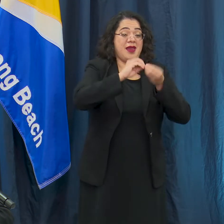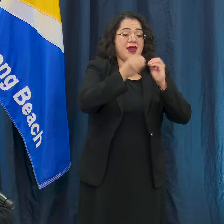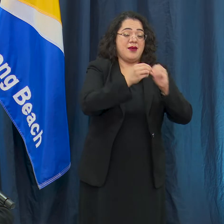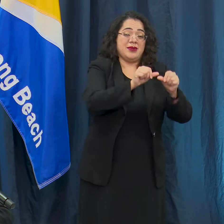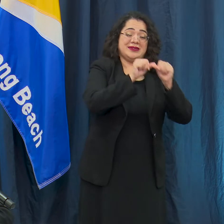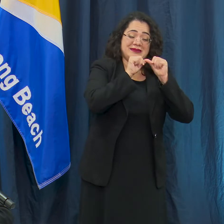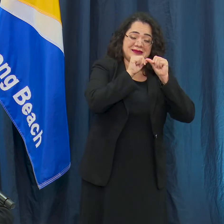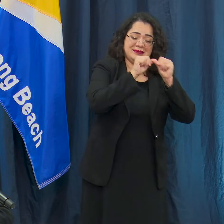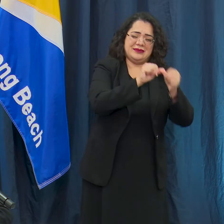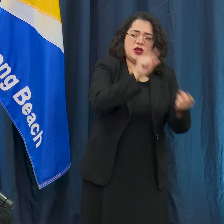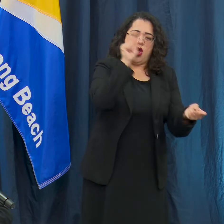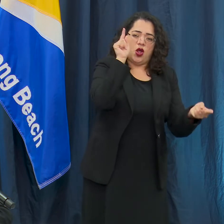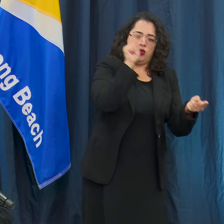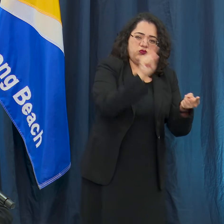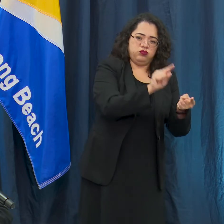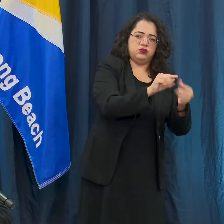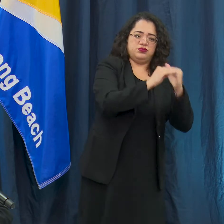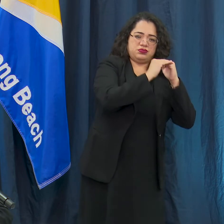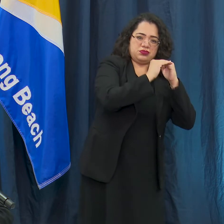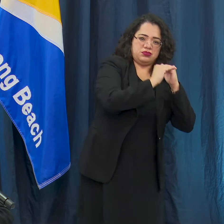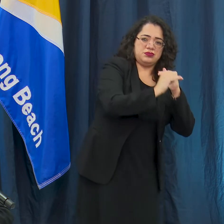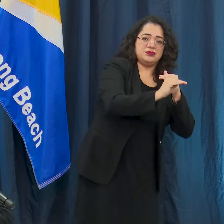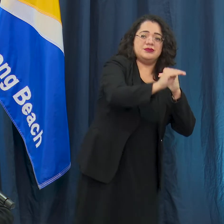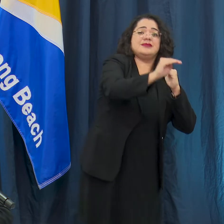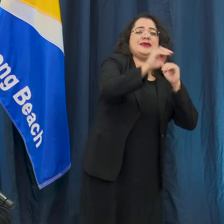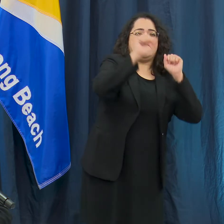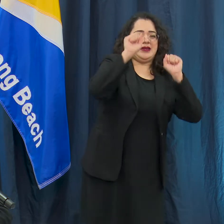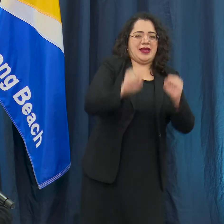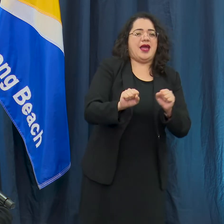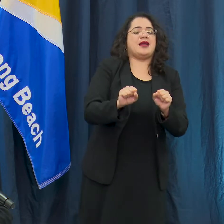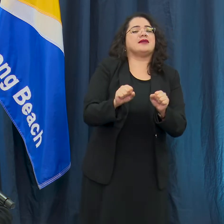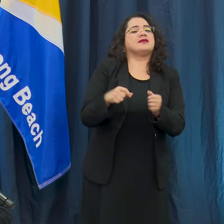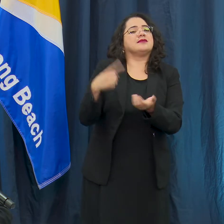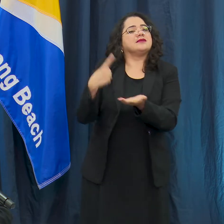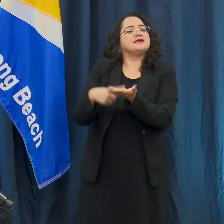week ahead what can we begin to discuss? We can begin to discuss things the